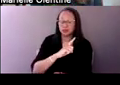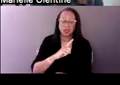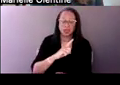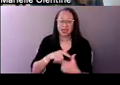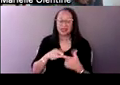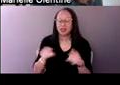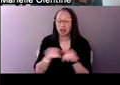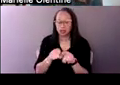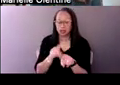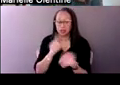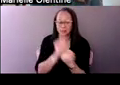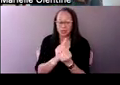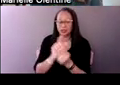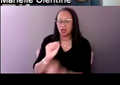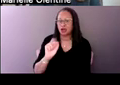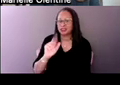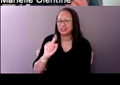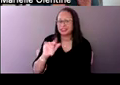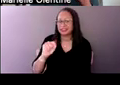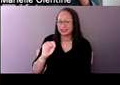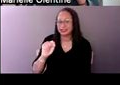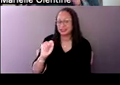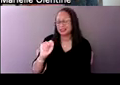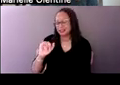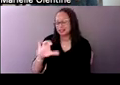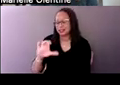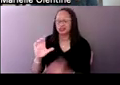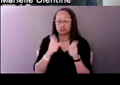relationships with programmers, and just really